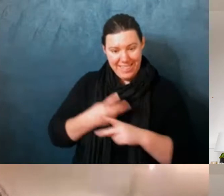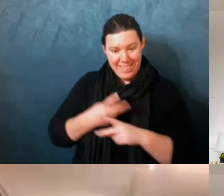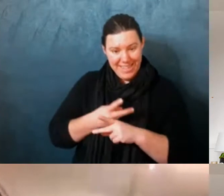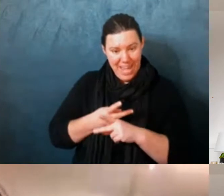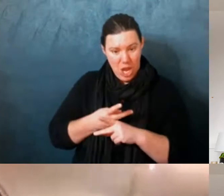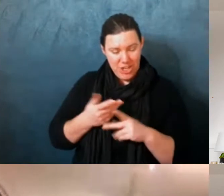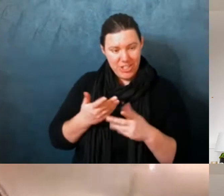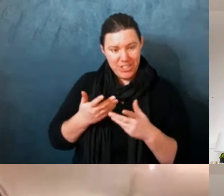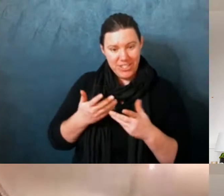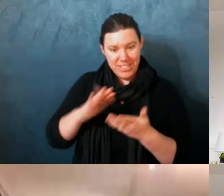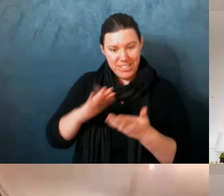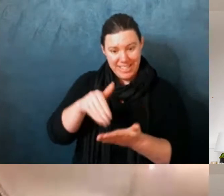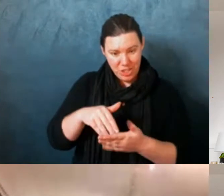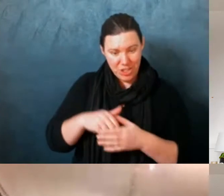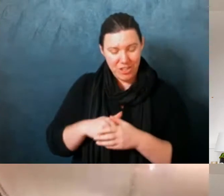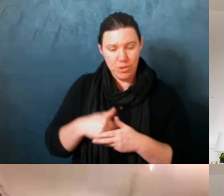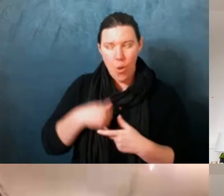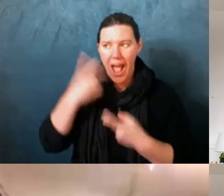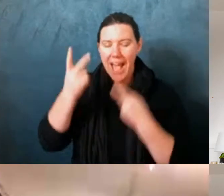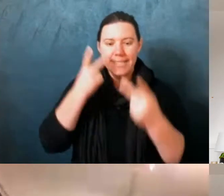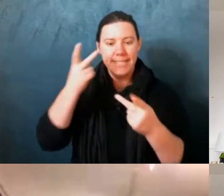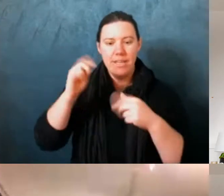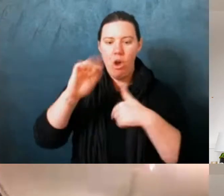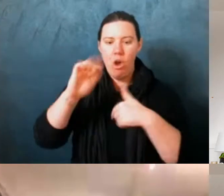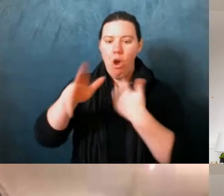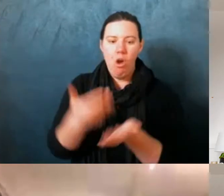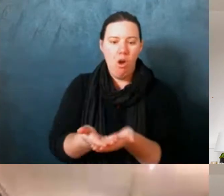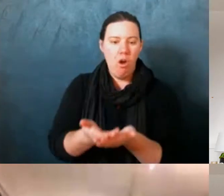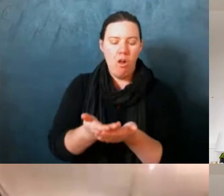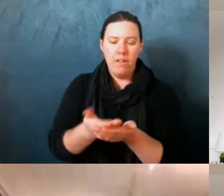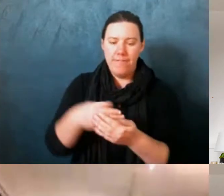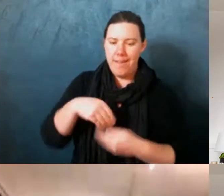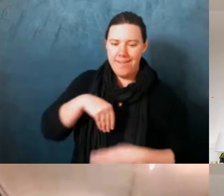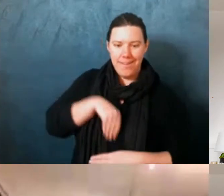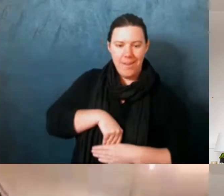I see all the implicit bias and the unconscious bias